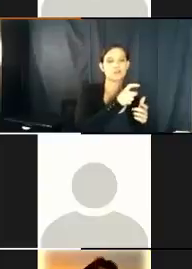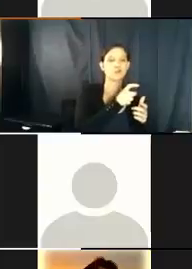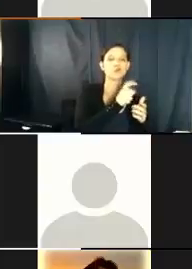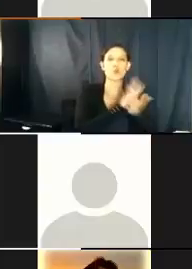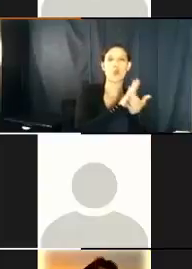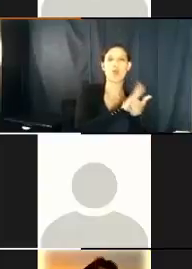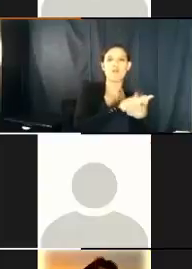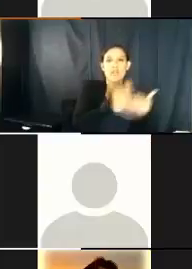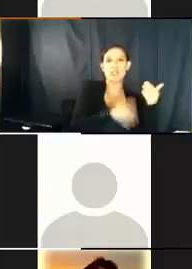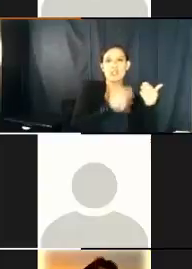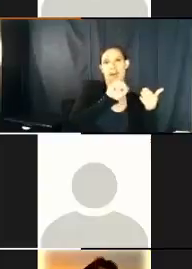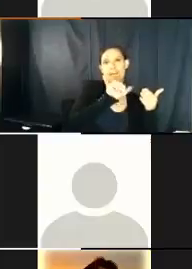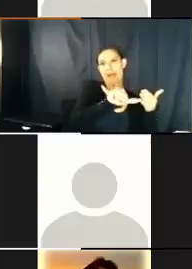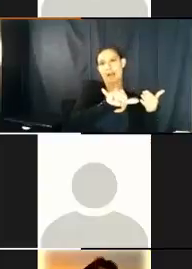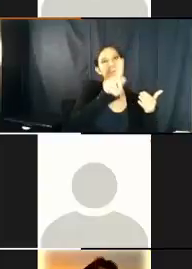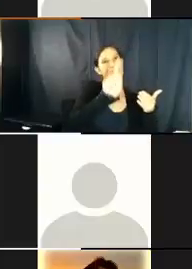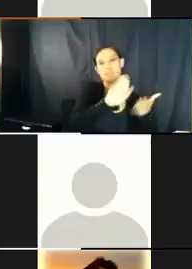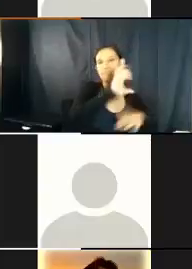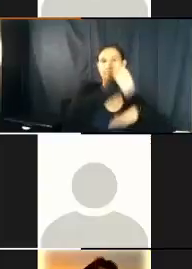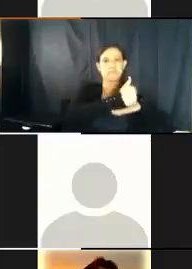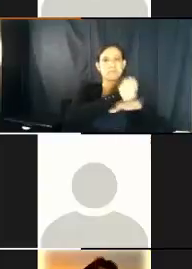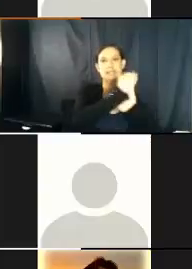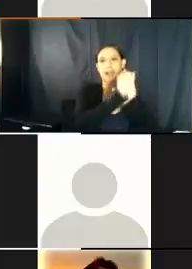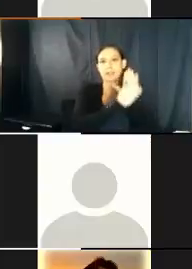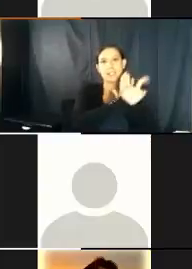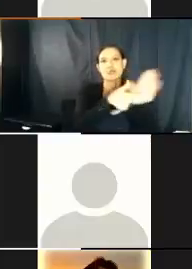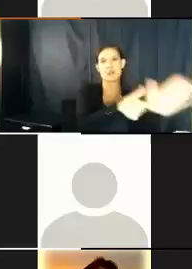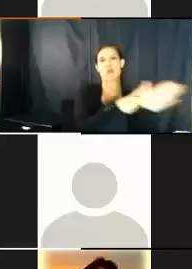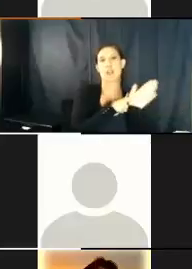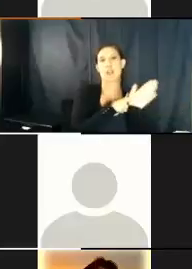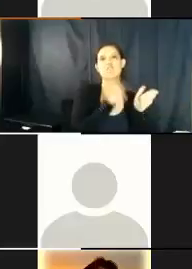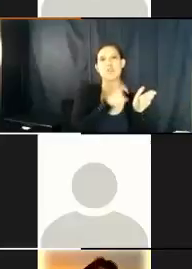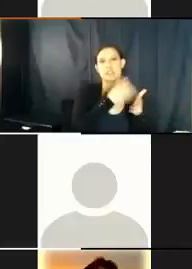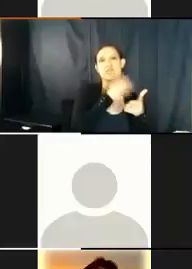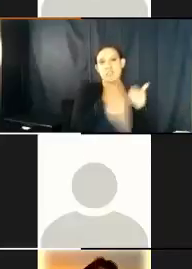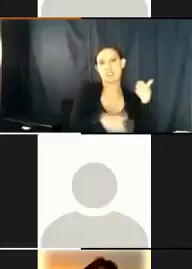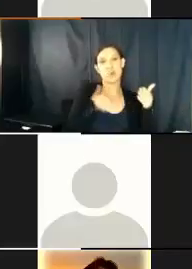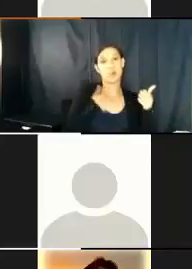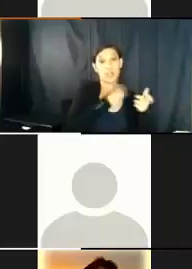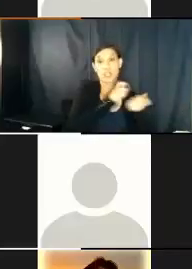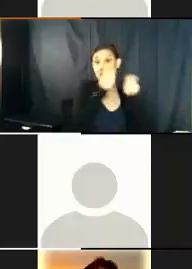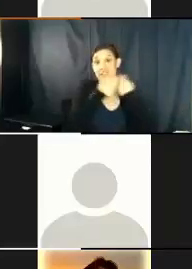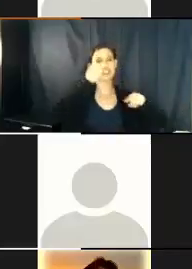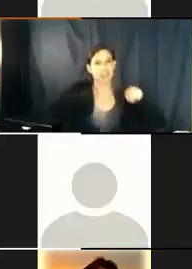And that's just a deadline that is set by the state that we don't have a lot of room to change.